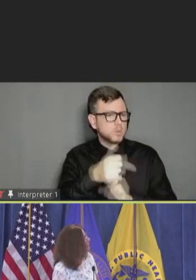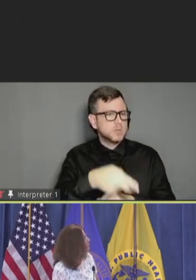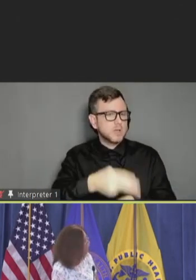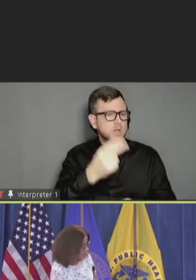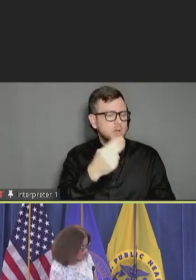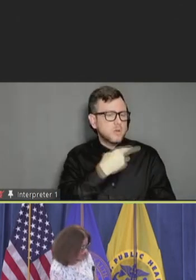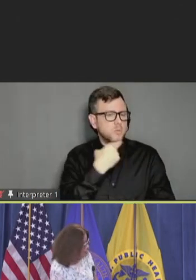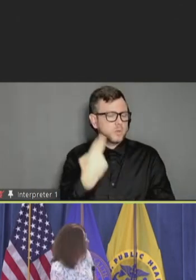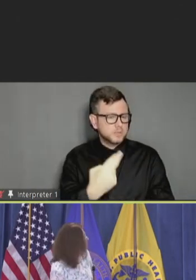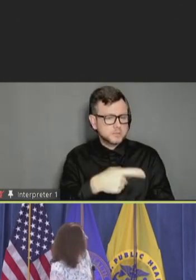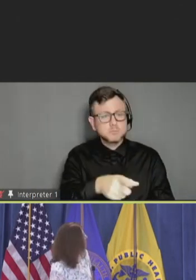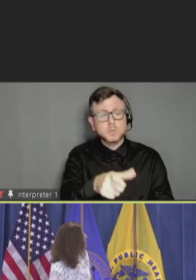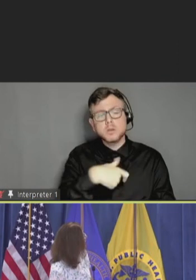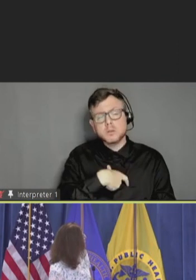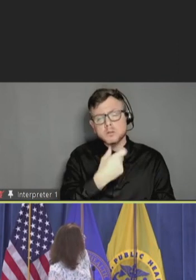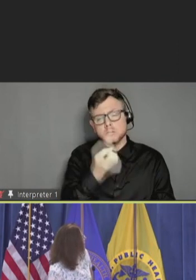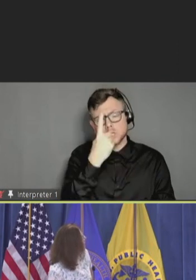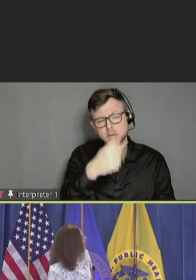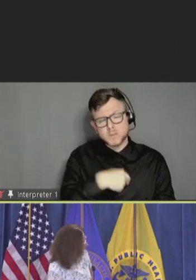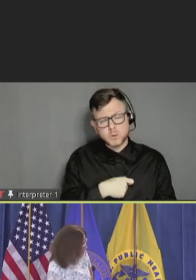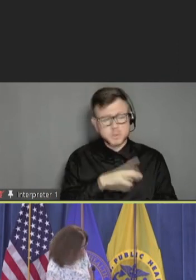But it does go down to age 5 to 11.